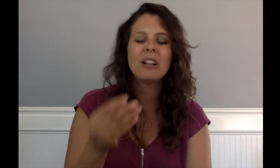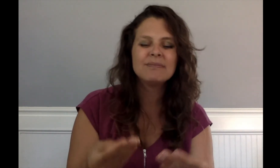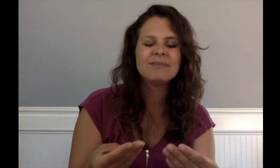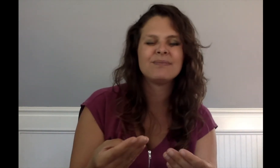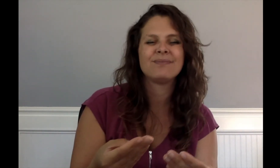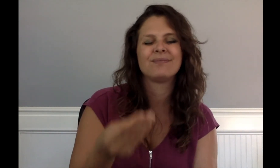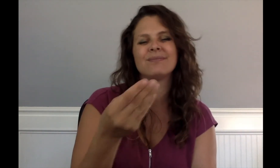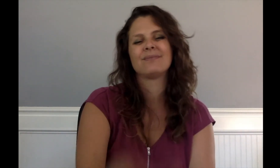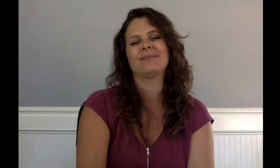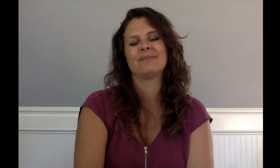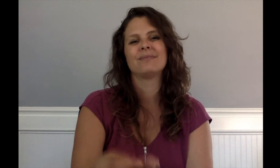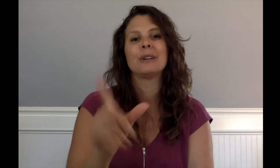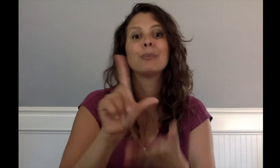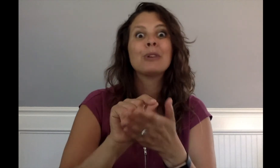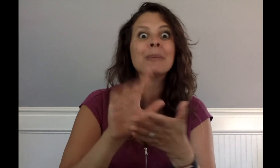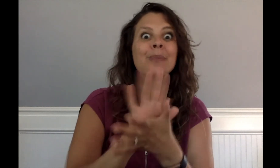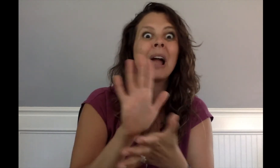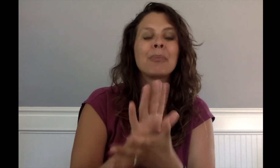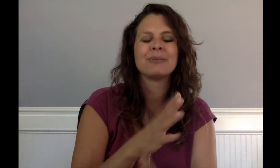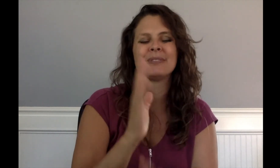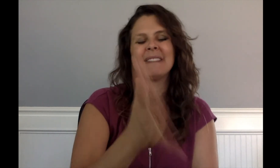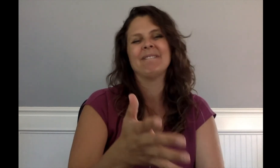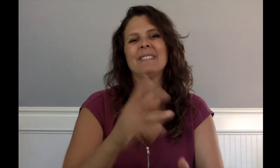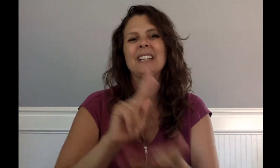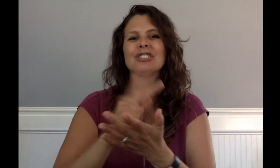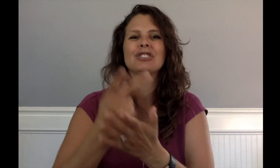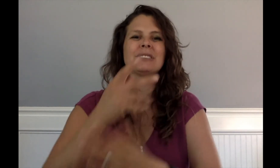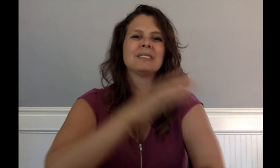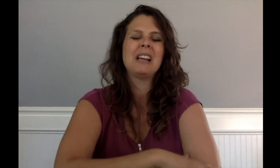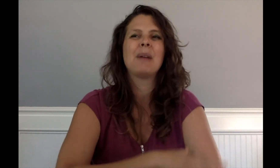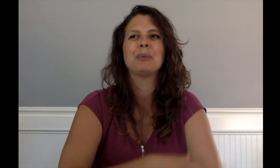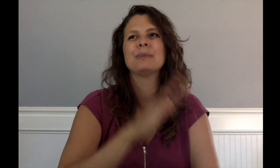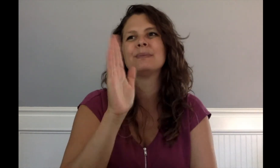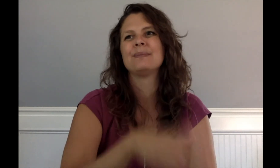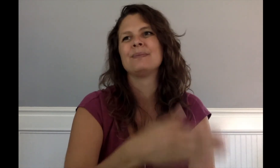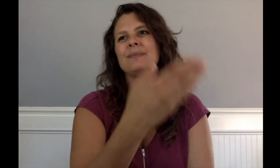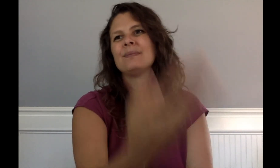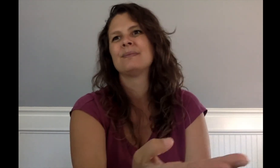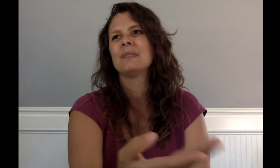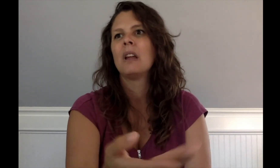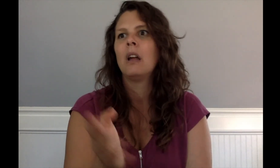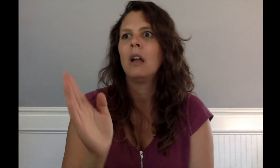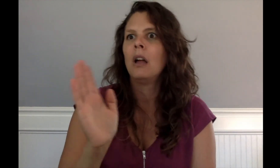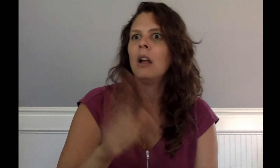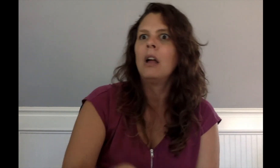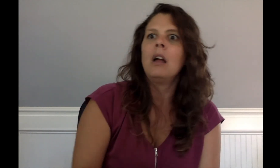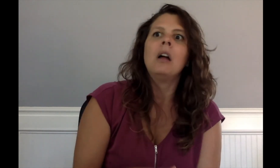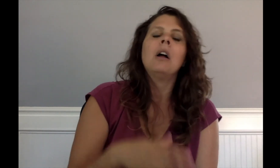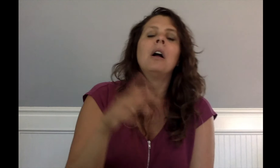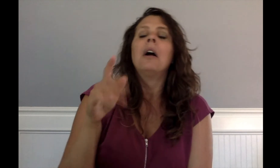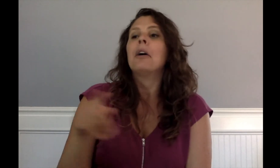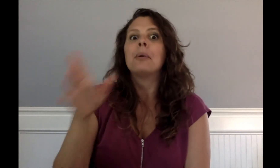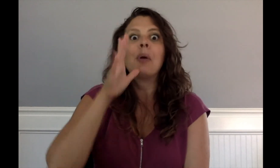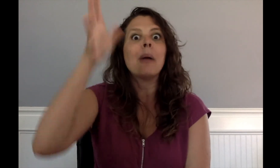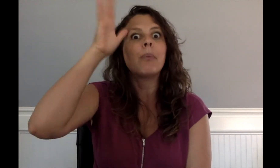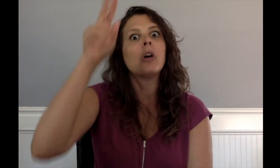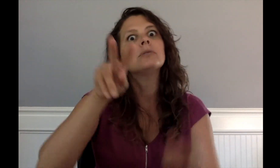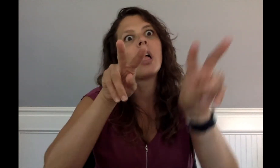Charlie left the letter and the picture of Mugwump and his parents on the kitchen table. His grandparents